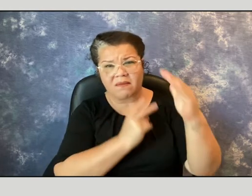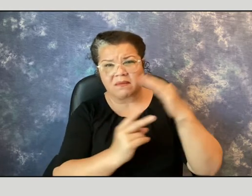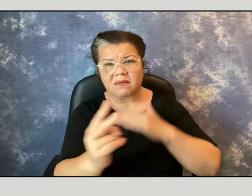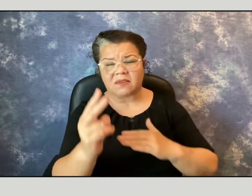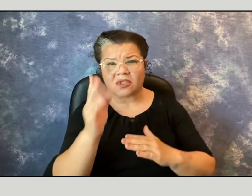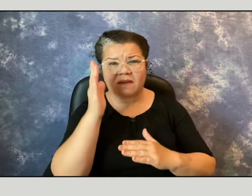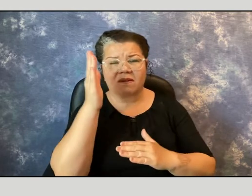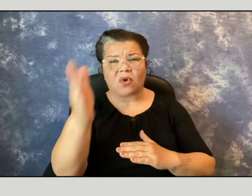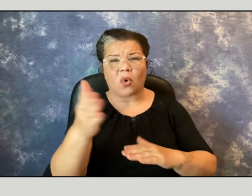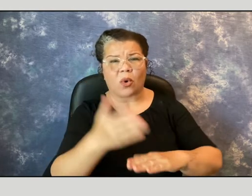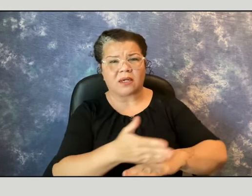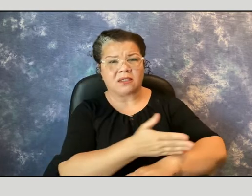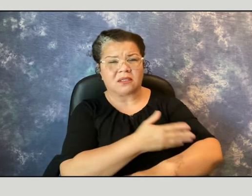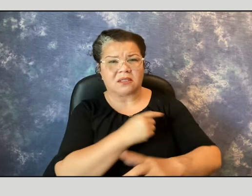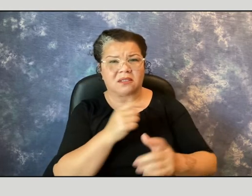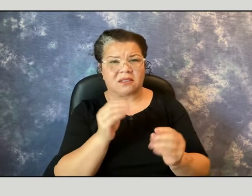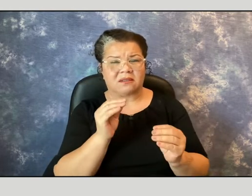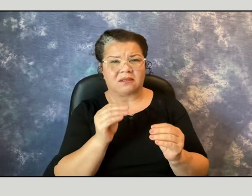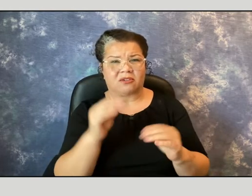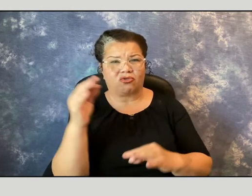One of you could take that. - Good question.